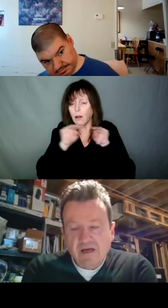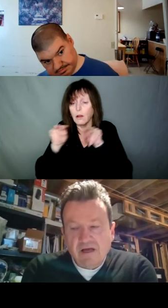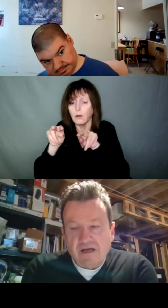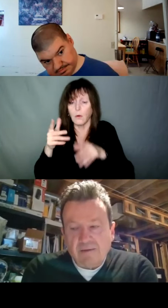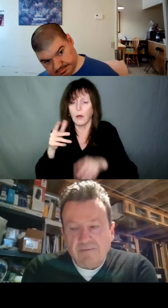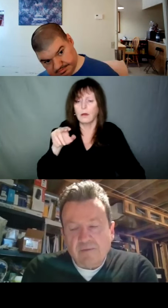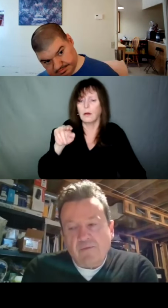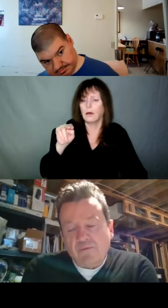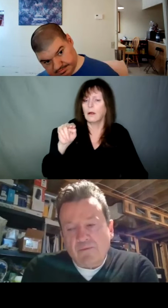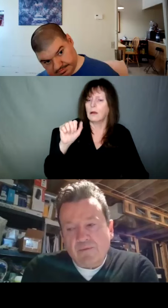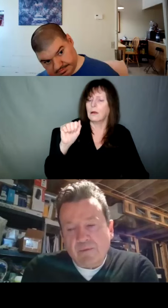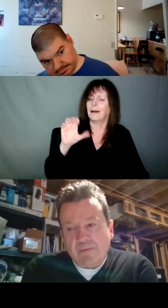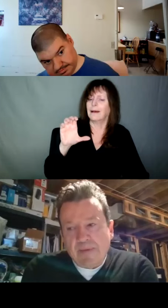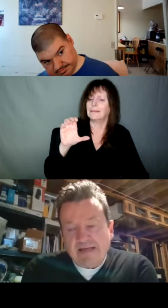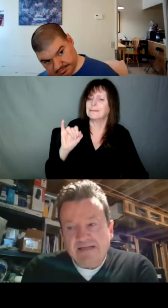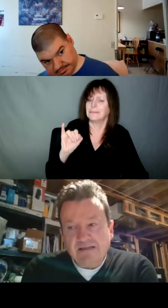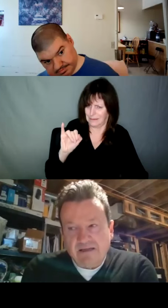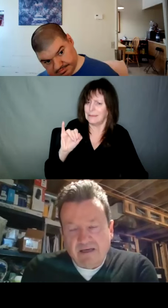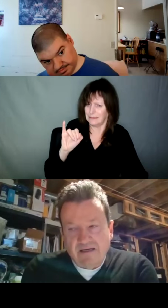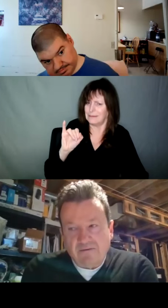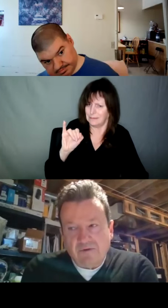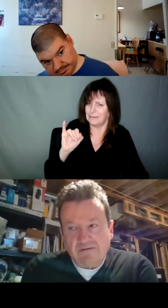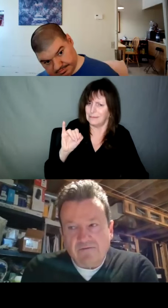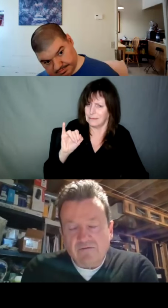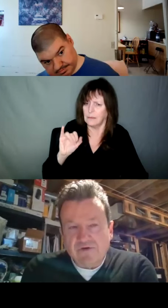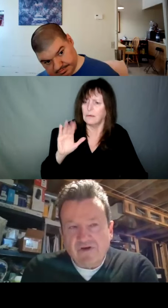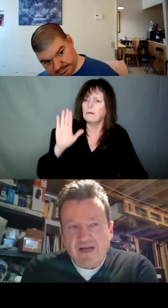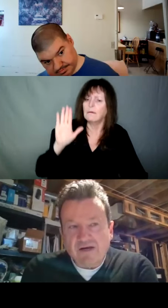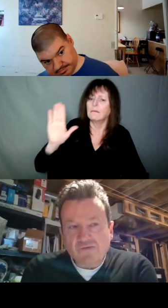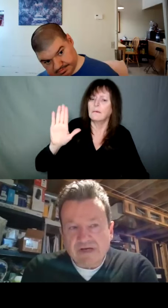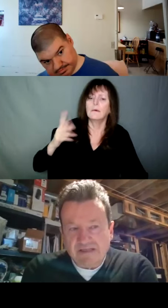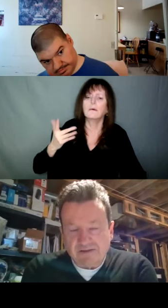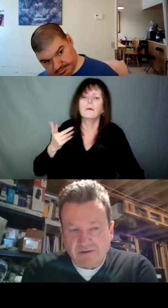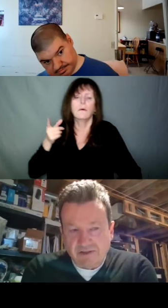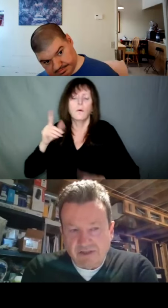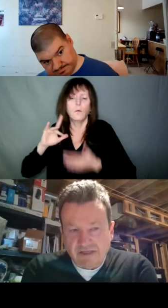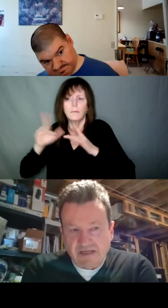I would encourage people to go to the